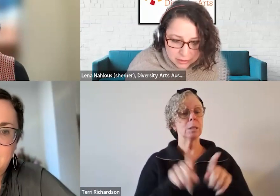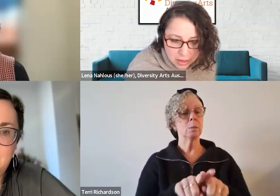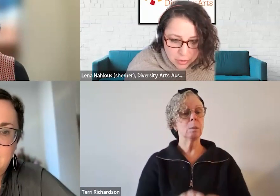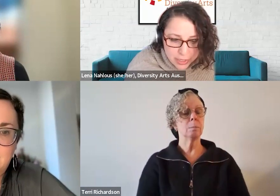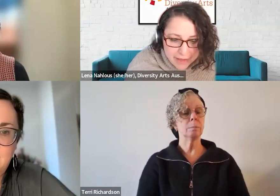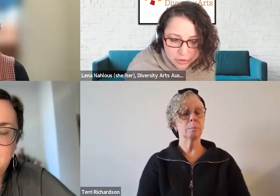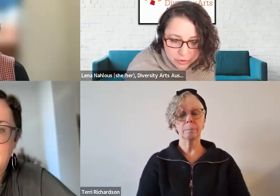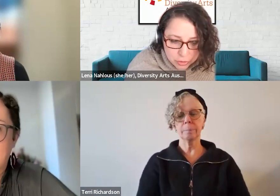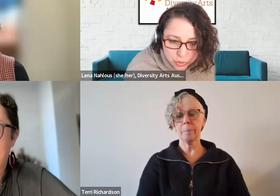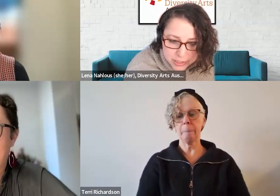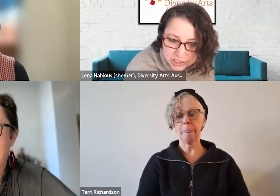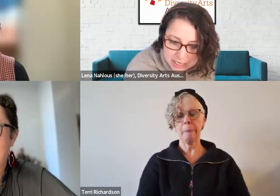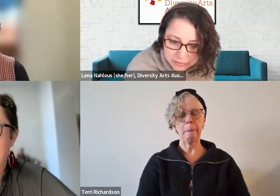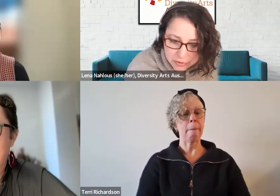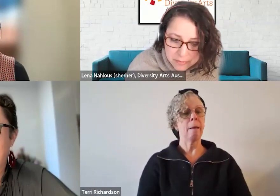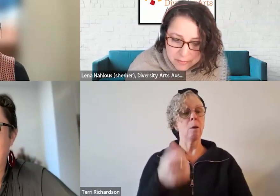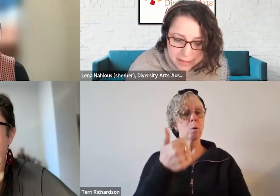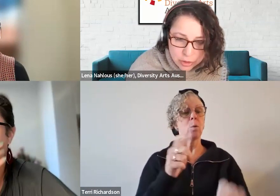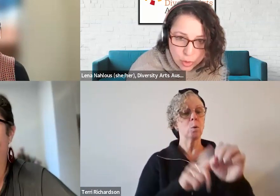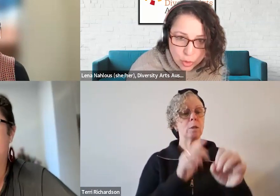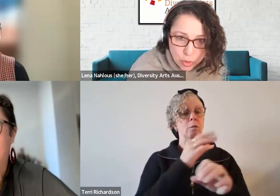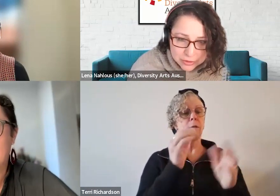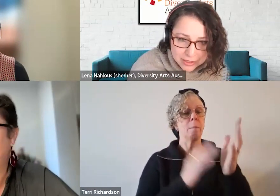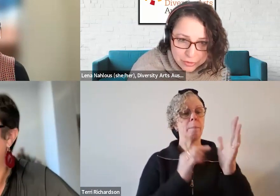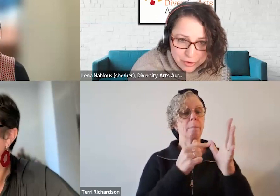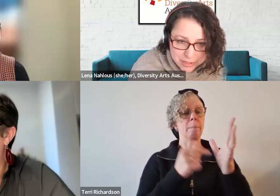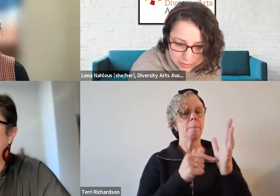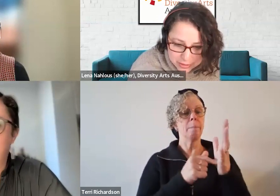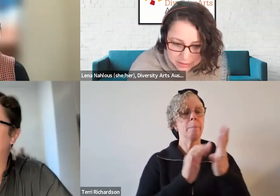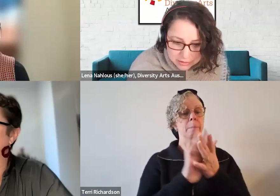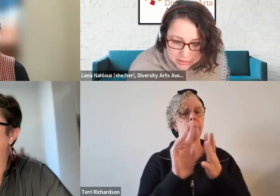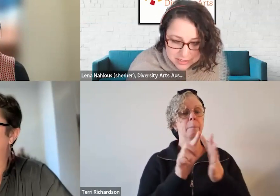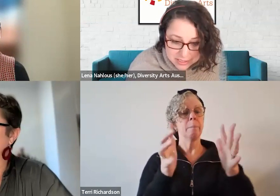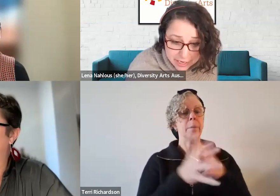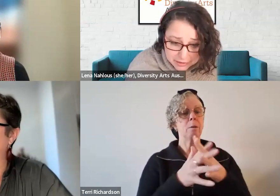We have a good question here from Matthew Hall and I'll throw this one to Cecilia.